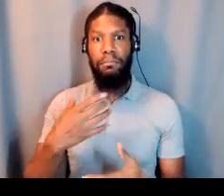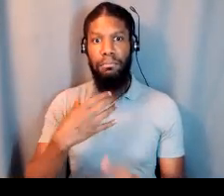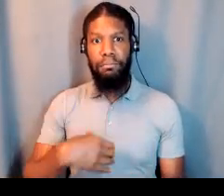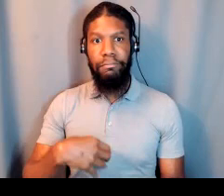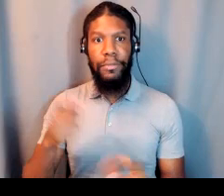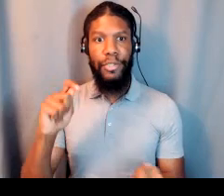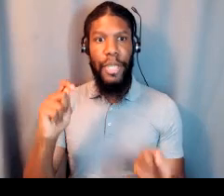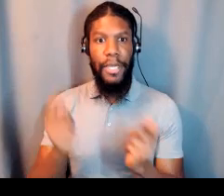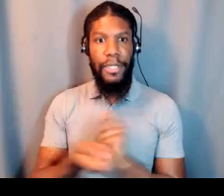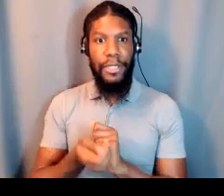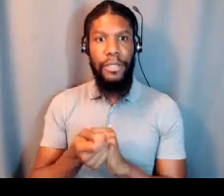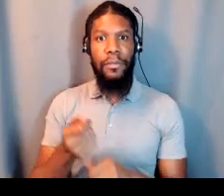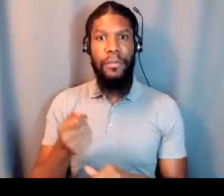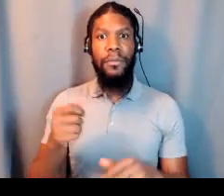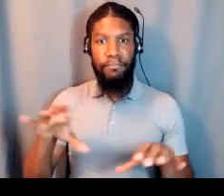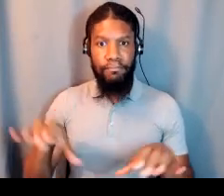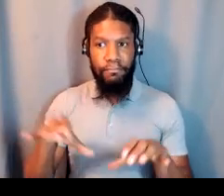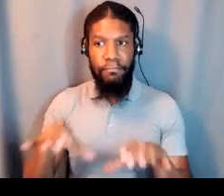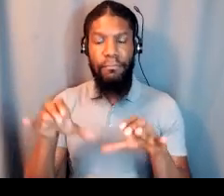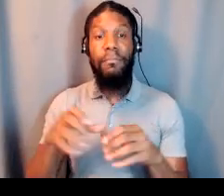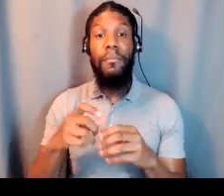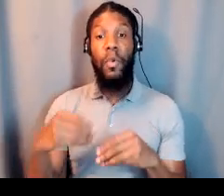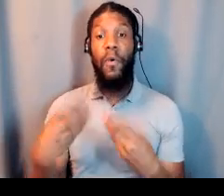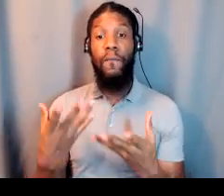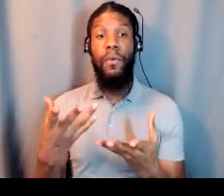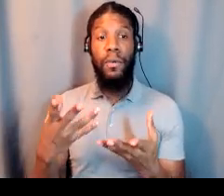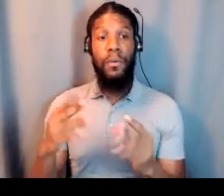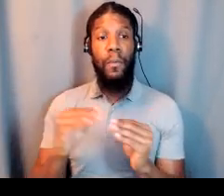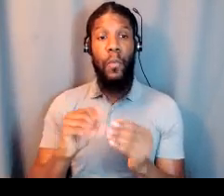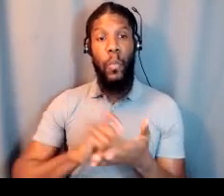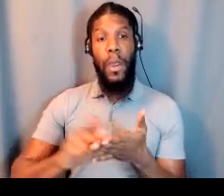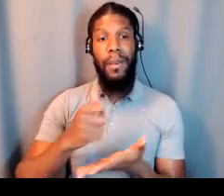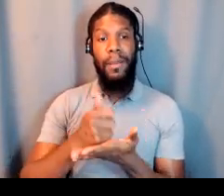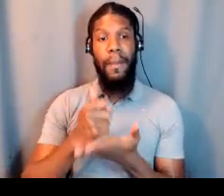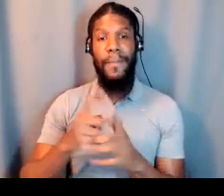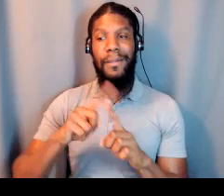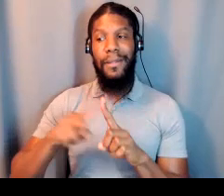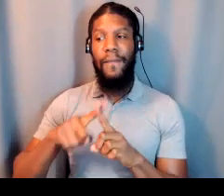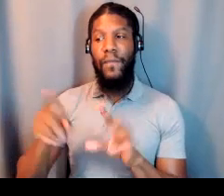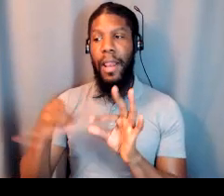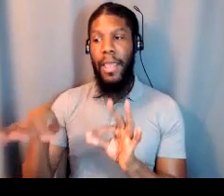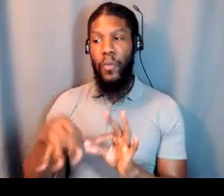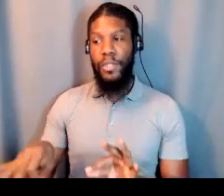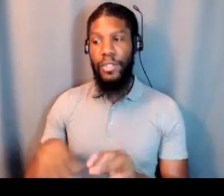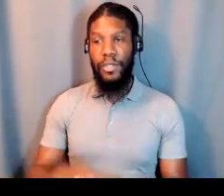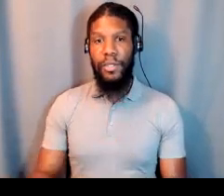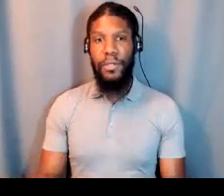to begin offering writing help in different languages, right? For students who are coming from maybe ESL [English as a Second Language] backgrounds,